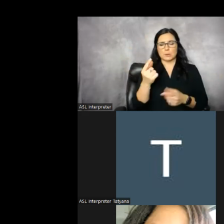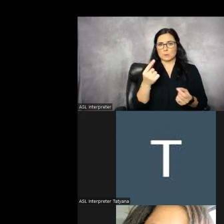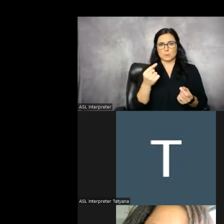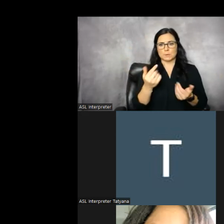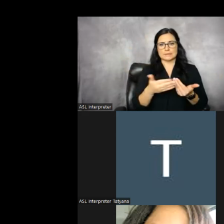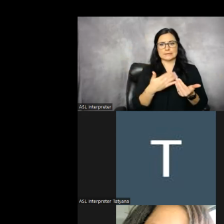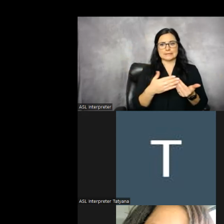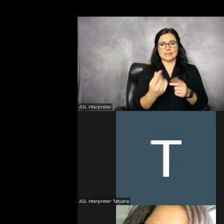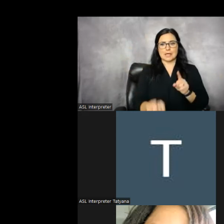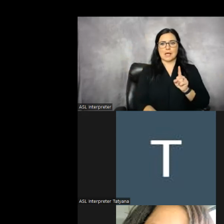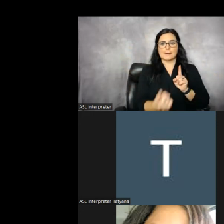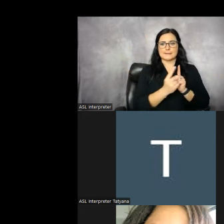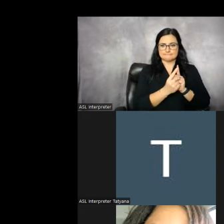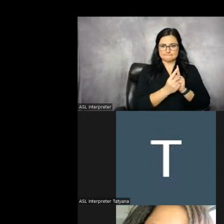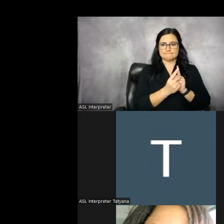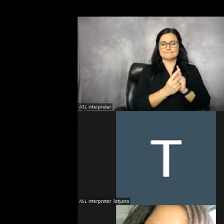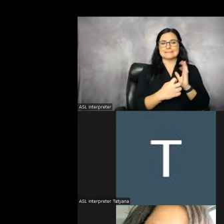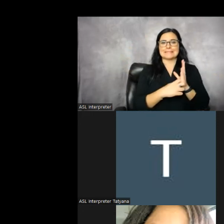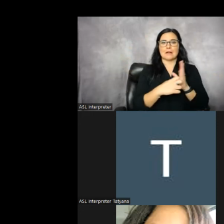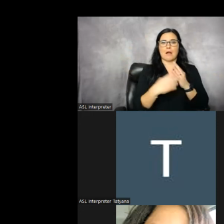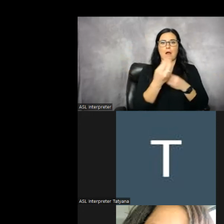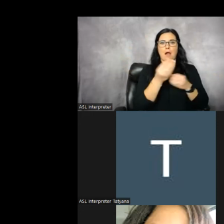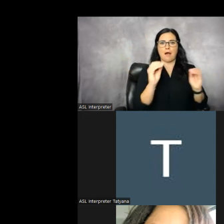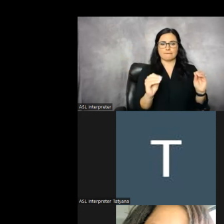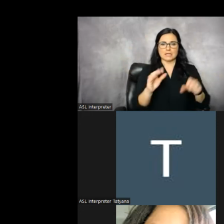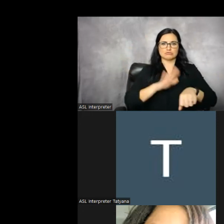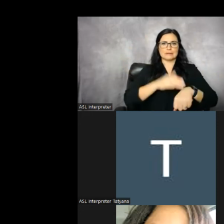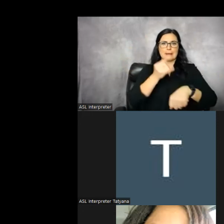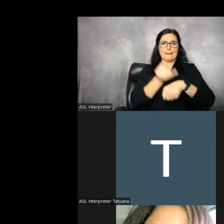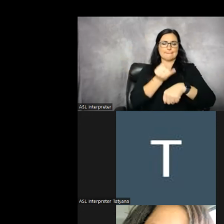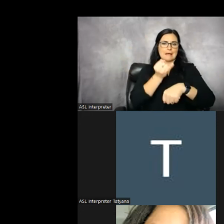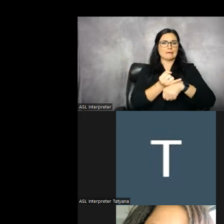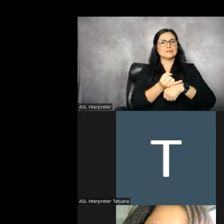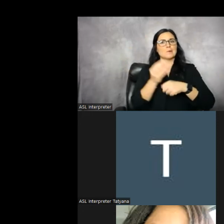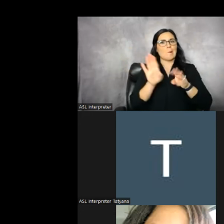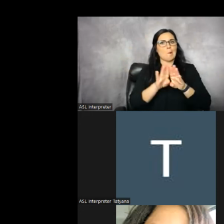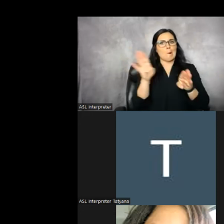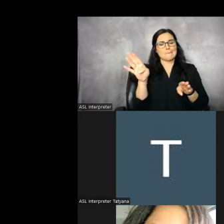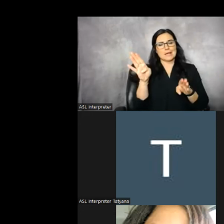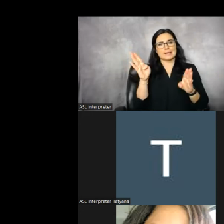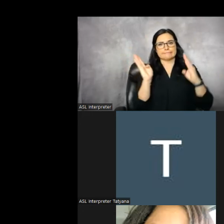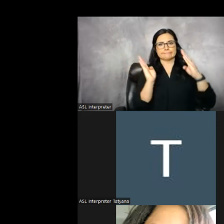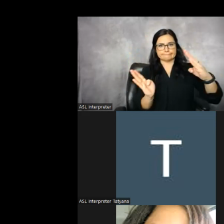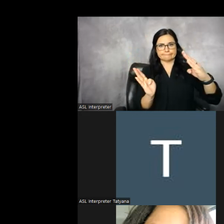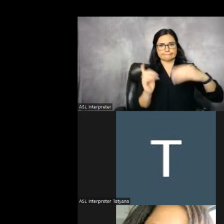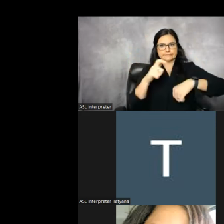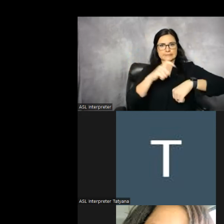to the ticketing office on campus that's open between certain hours of the day on certain days.